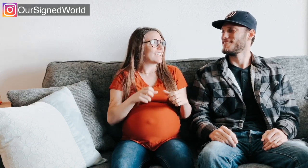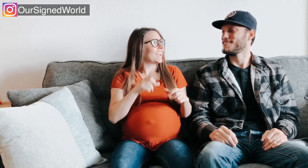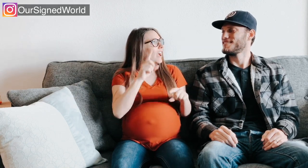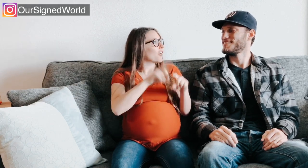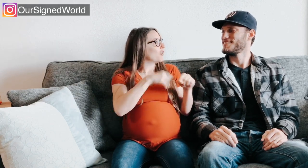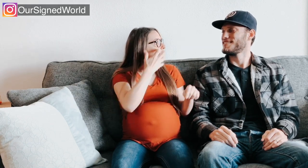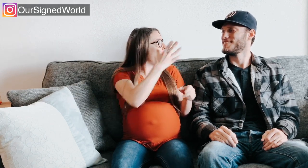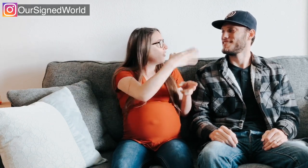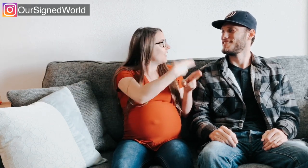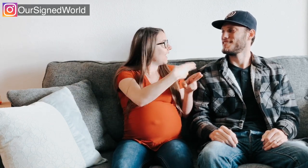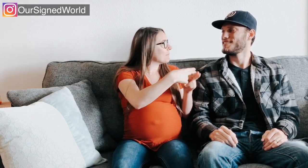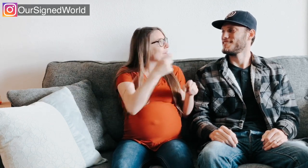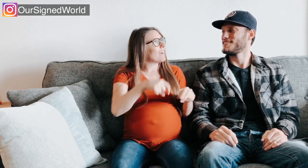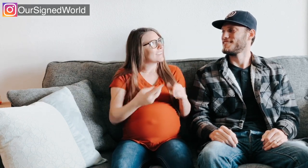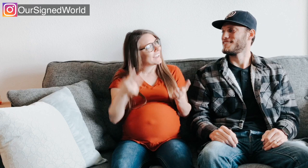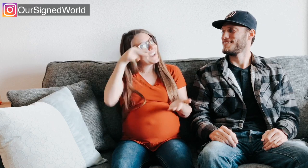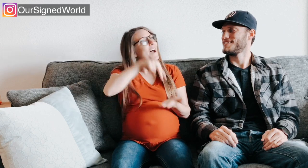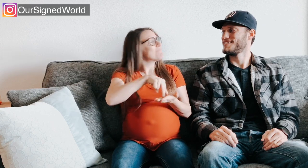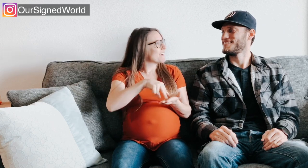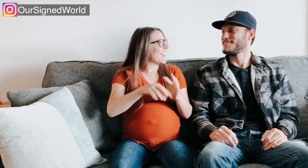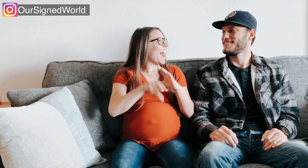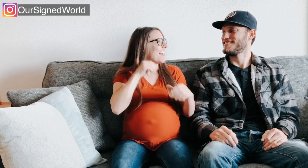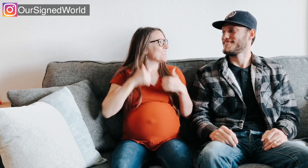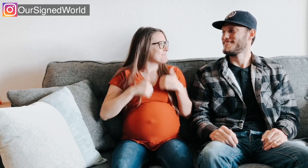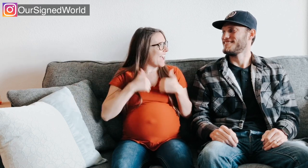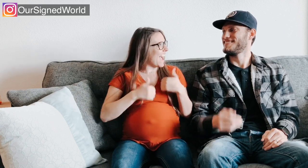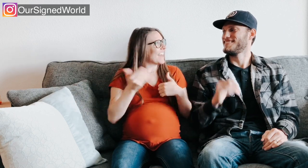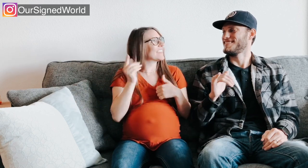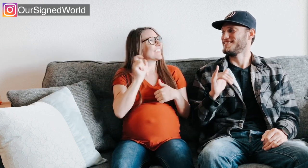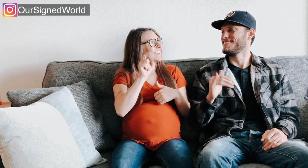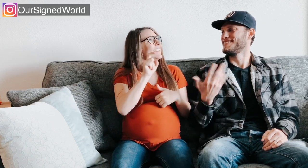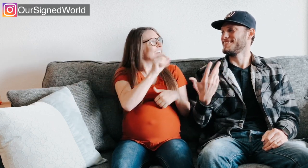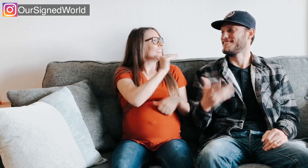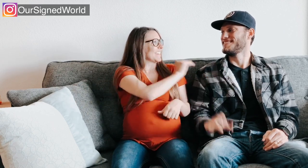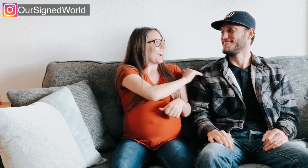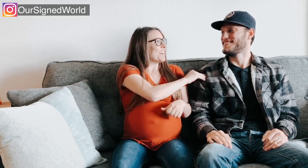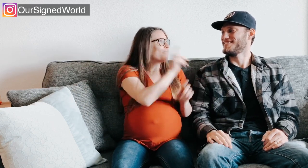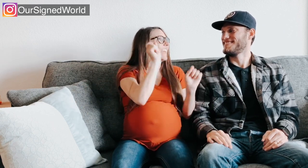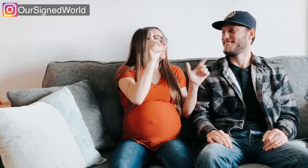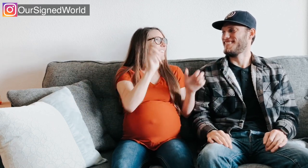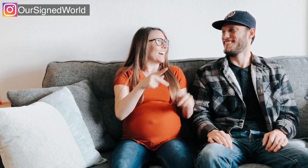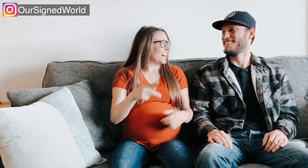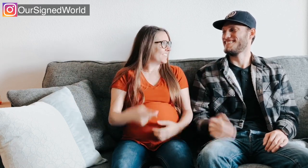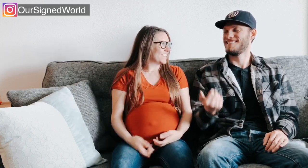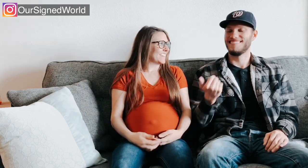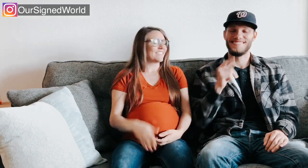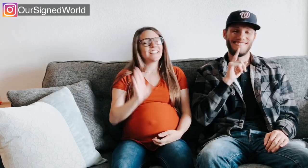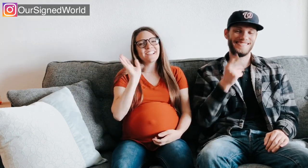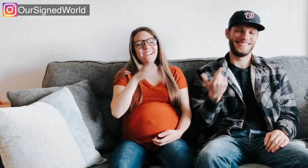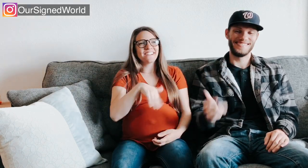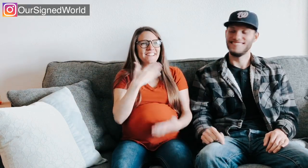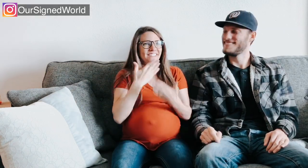I couldn't call your name. I'd have to get up, get out of the bath, then go wake you up.